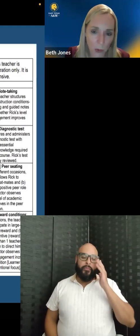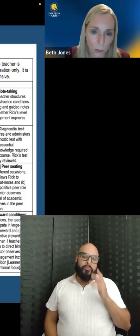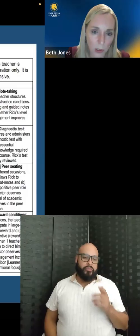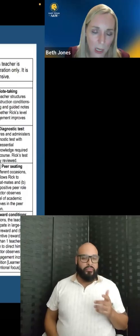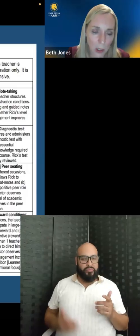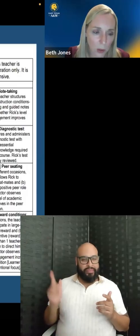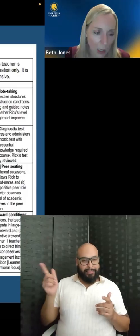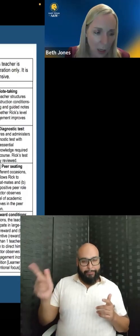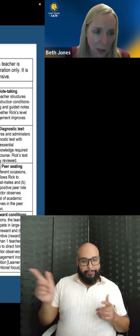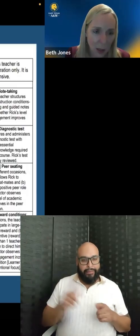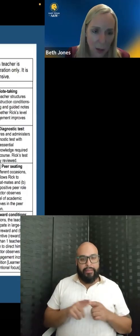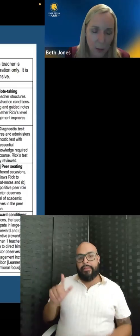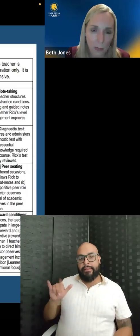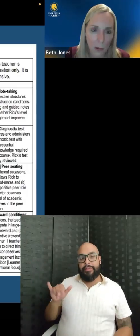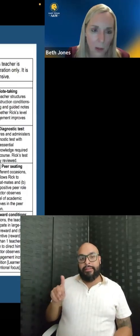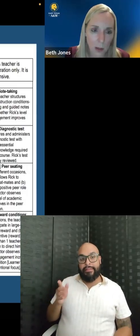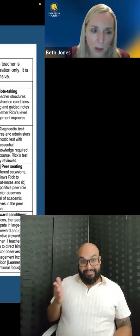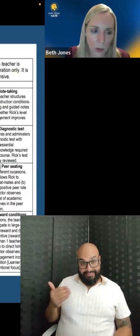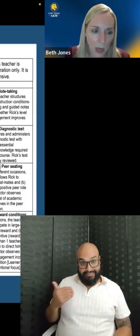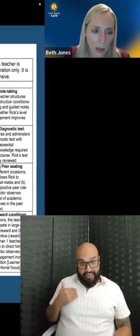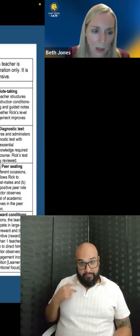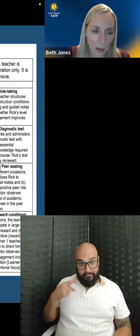PowerPoint will take you to that, to that.